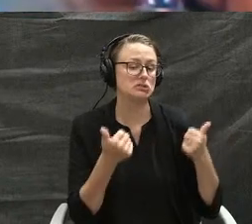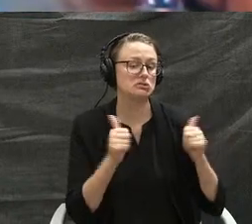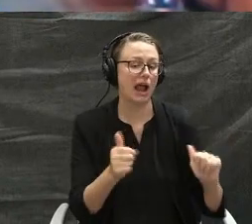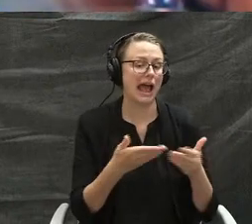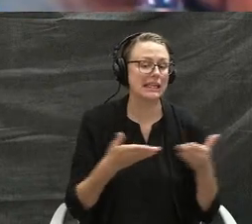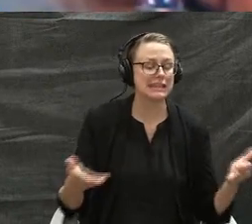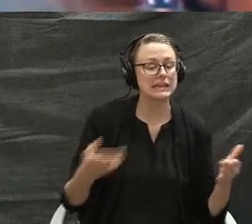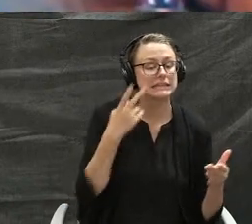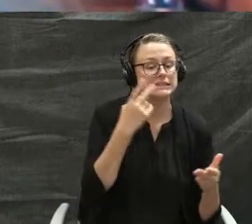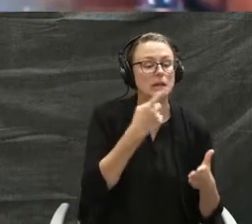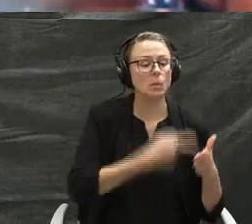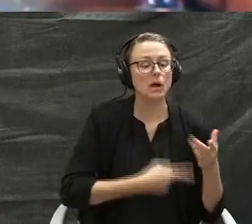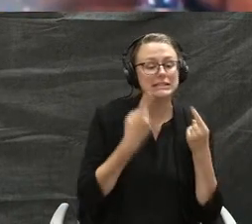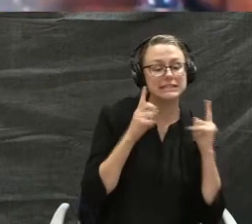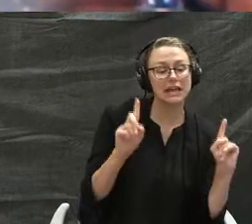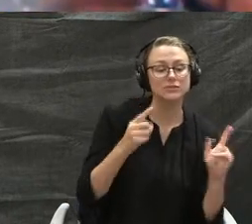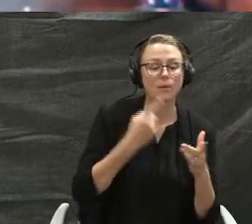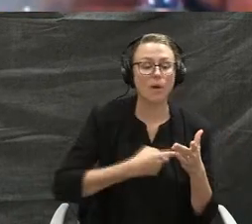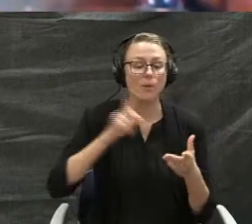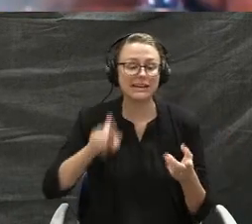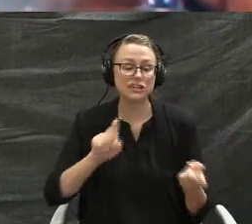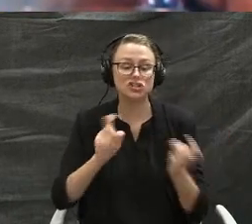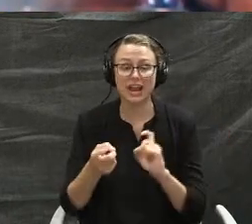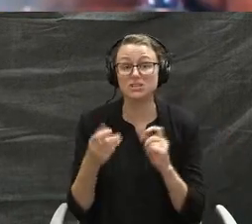what we needed to adapt, but overall it went quite well.